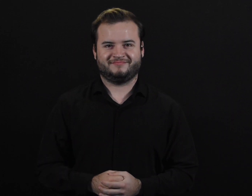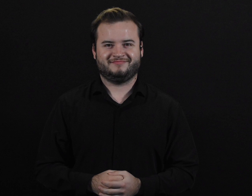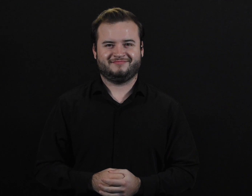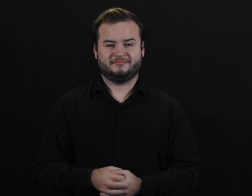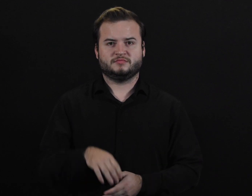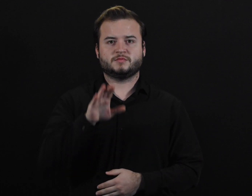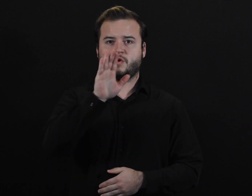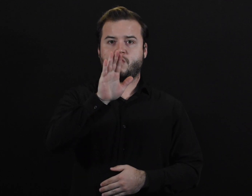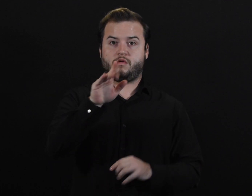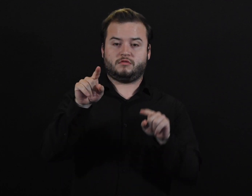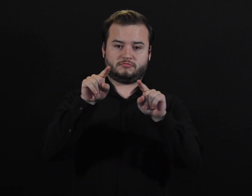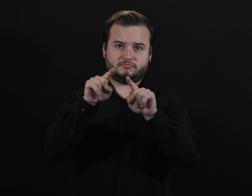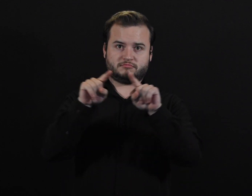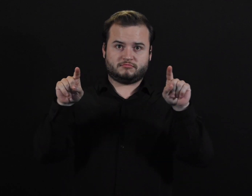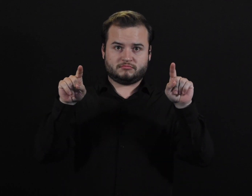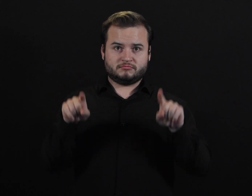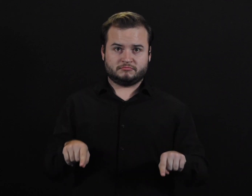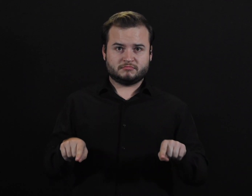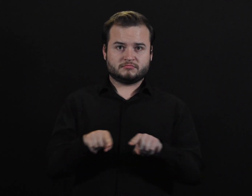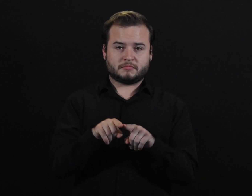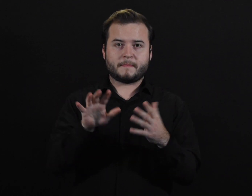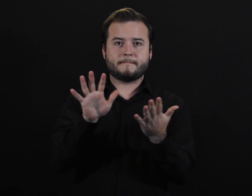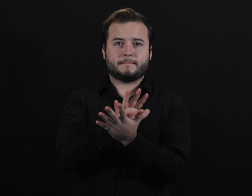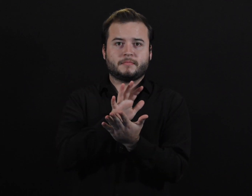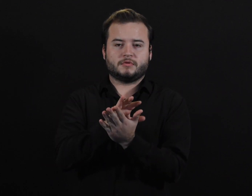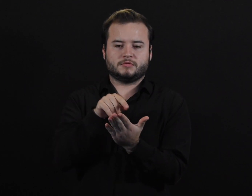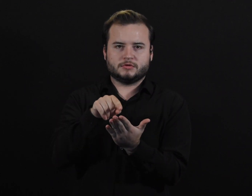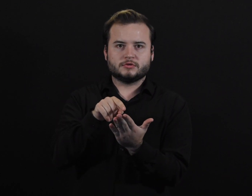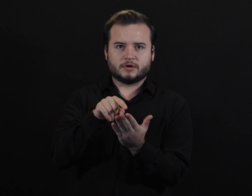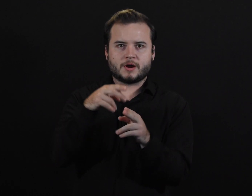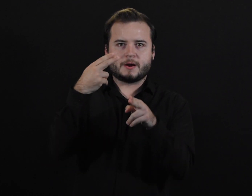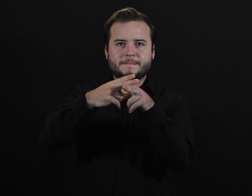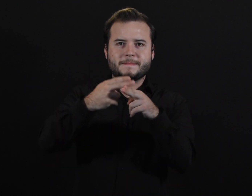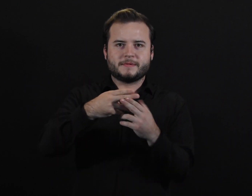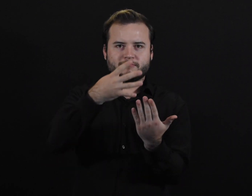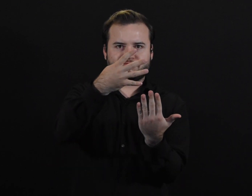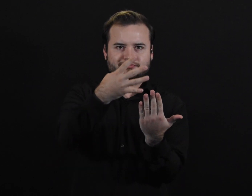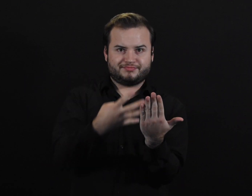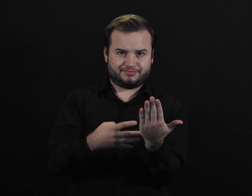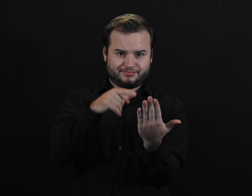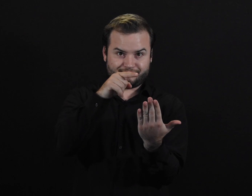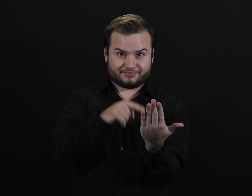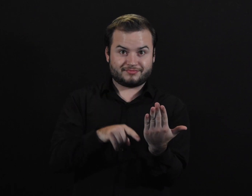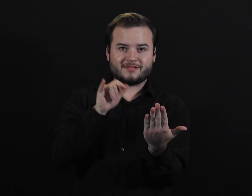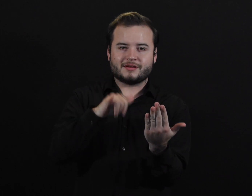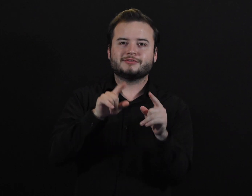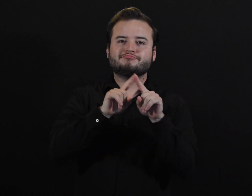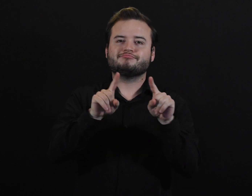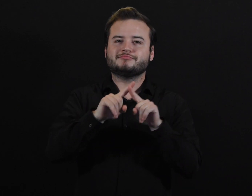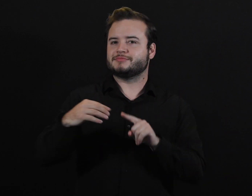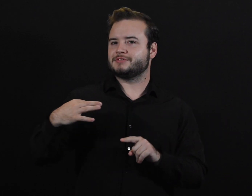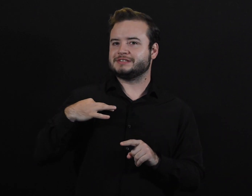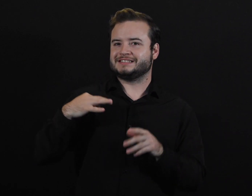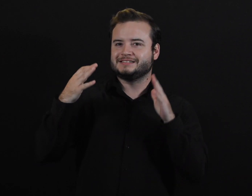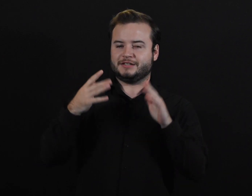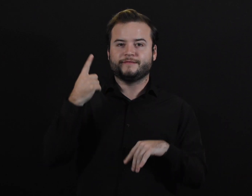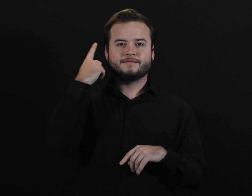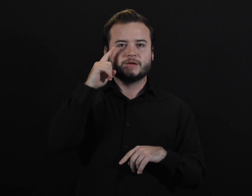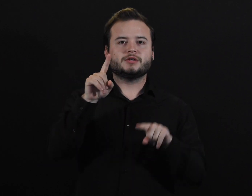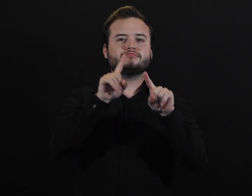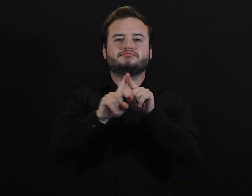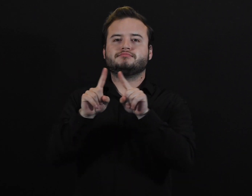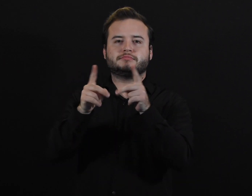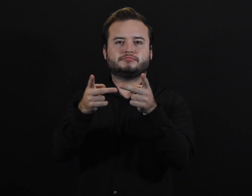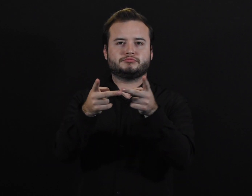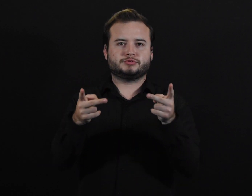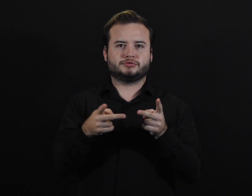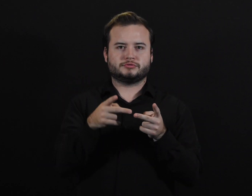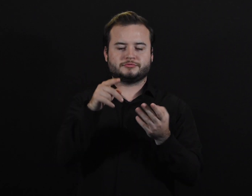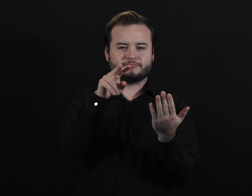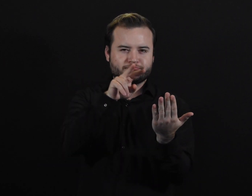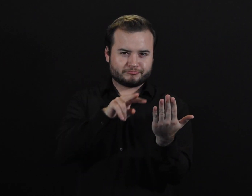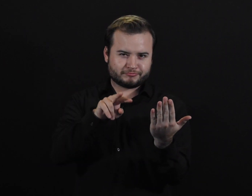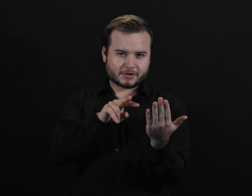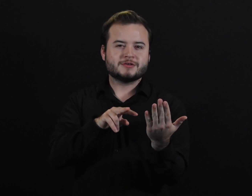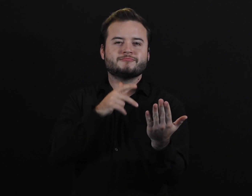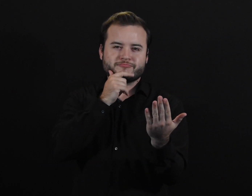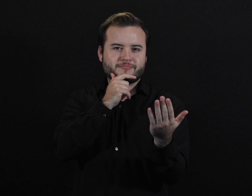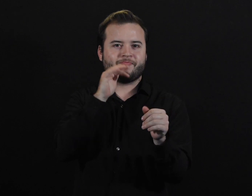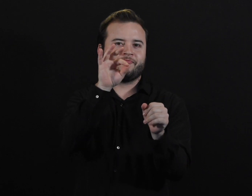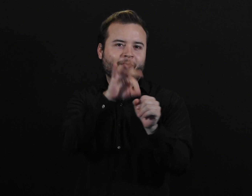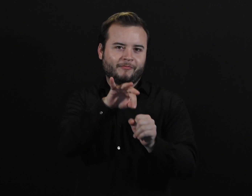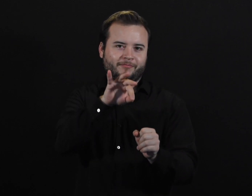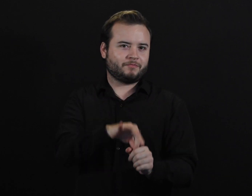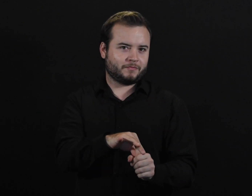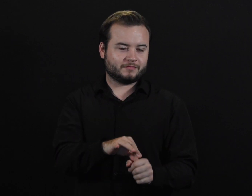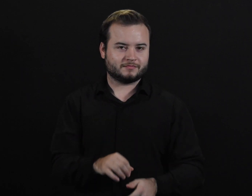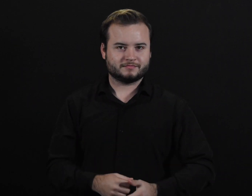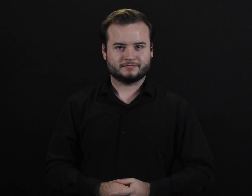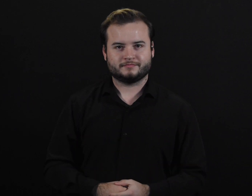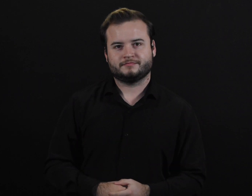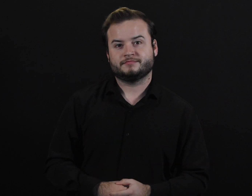Your ballot will have a list of candidates for different positions that you will vote for.